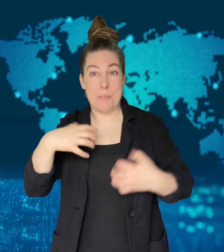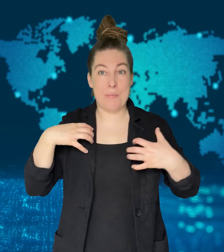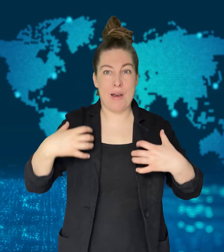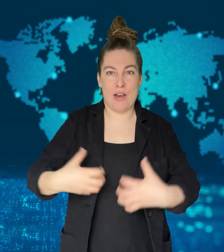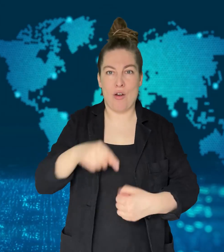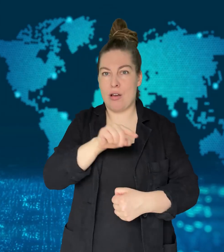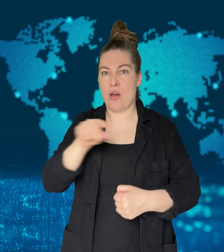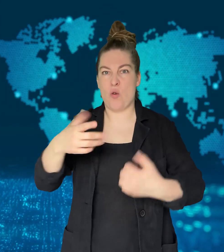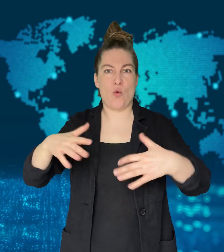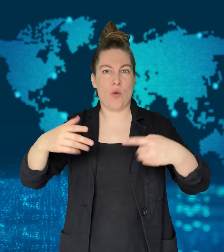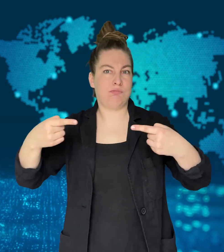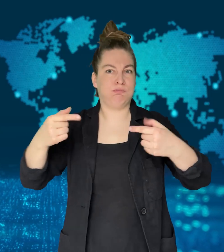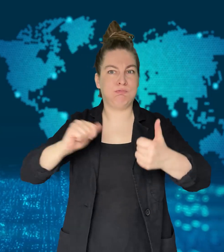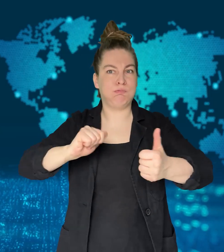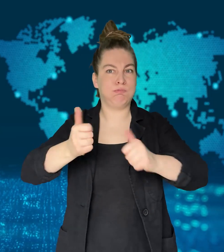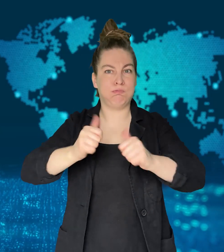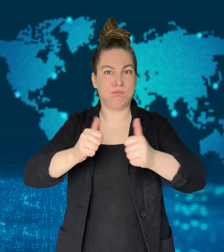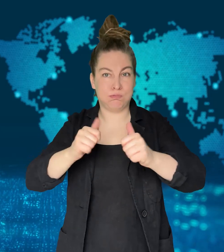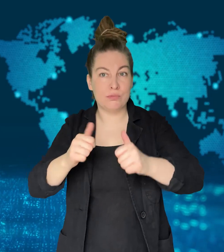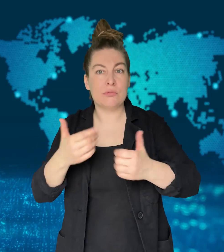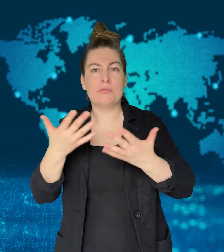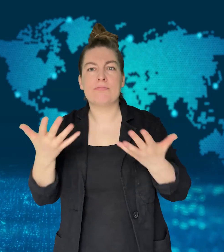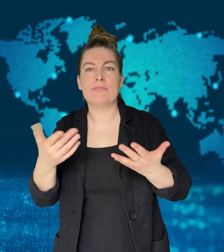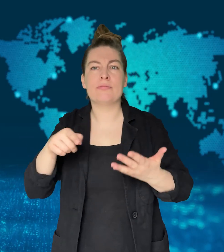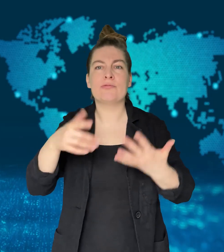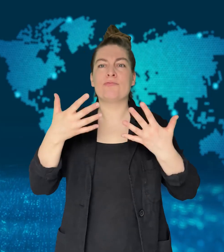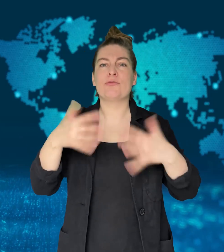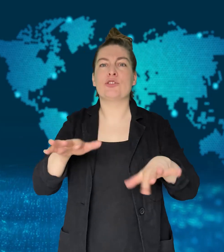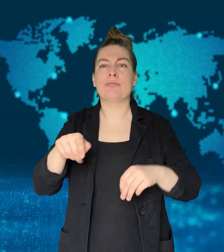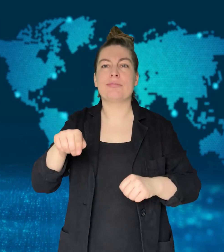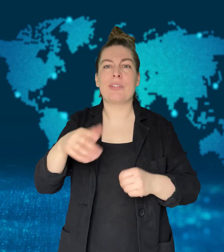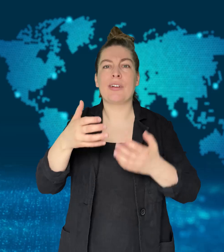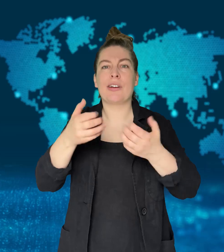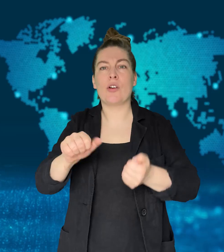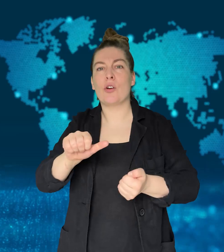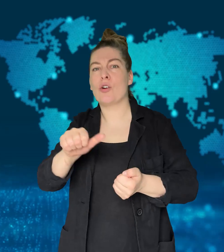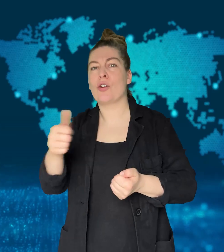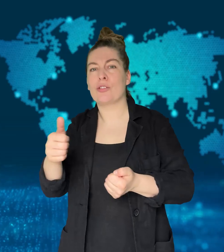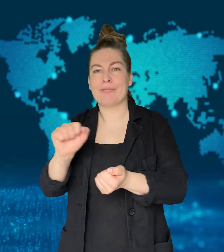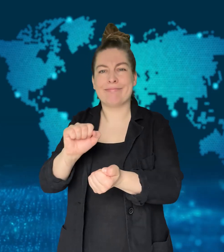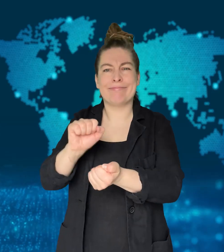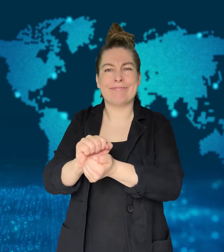Following the arrest, the leader of the mayor's party,